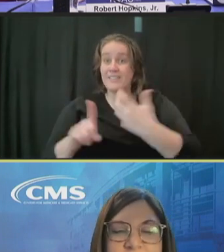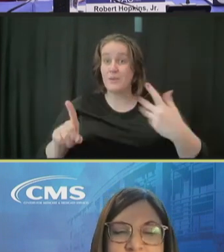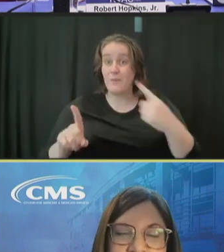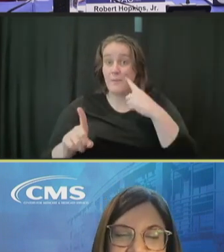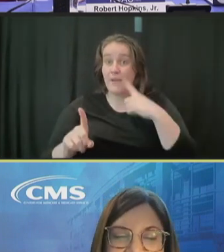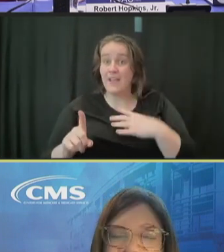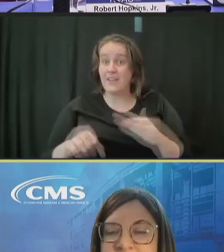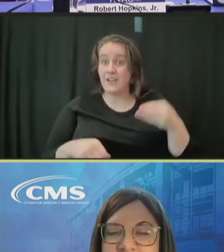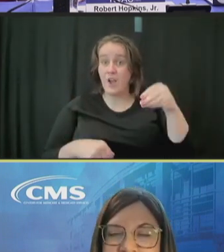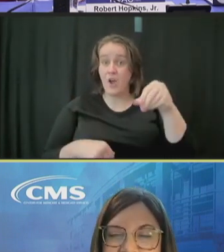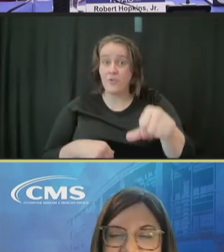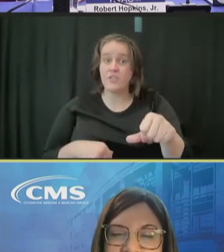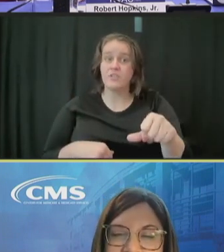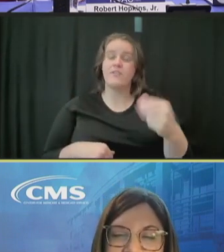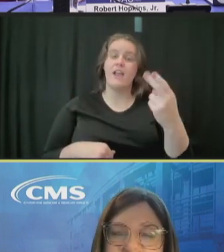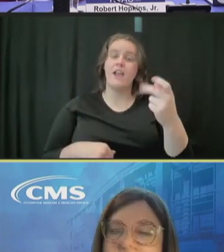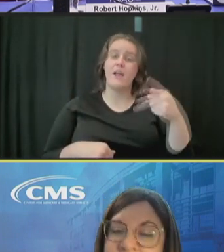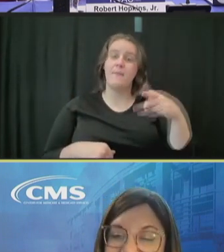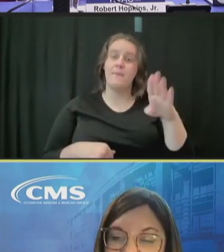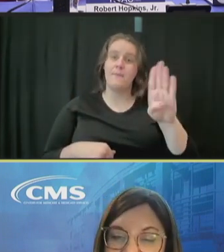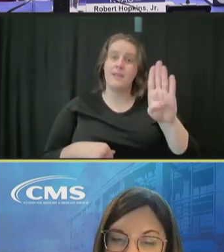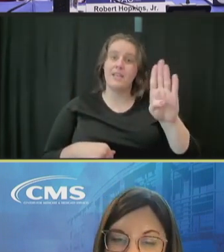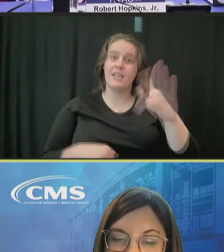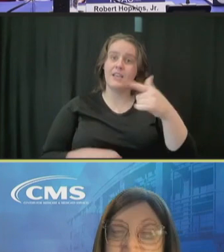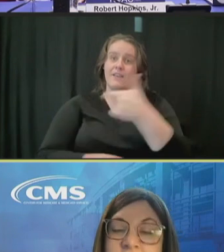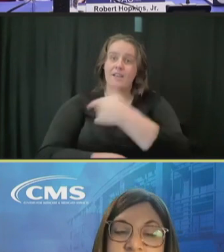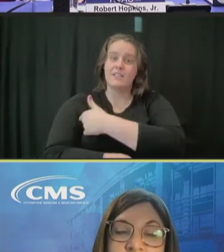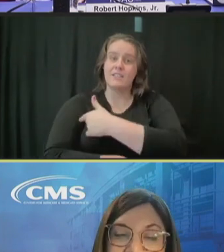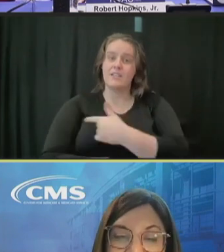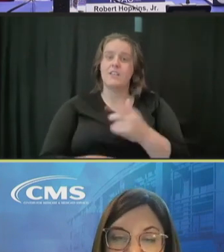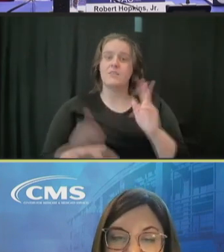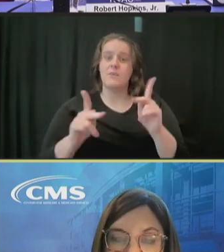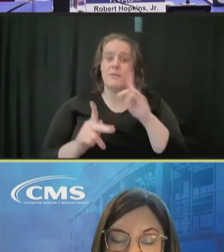by revising the definition of those at intermediate risk to include individuals